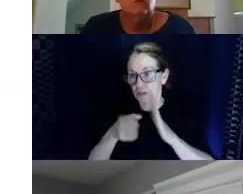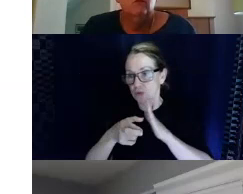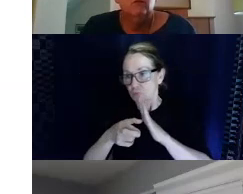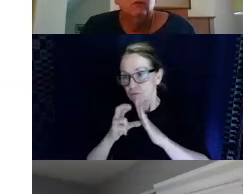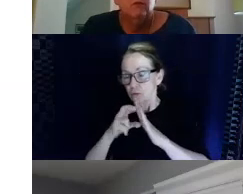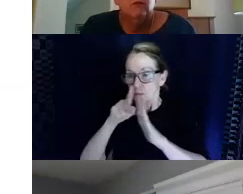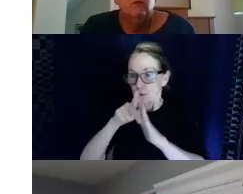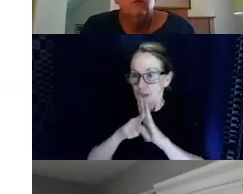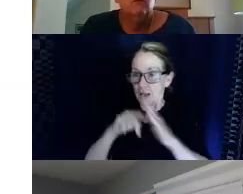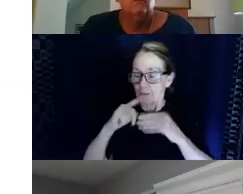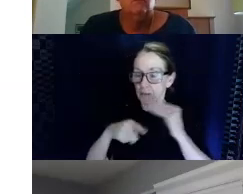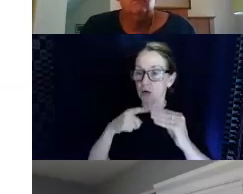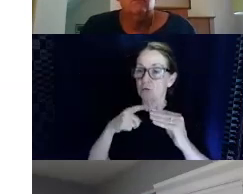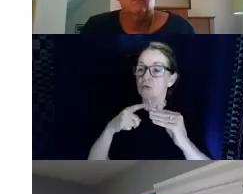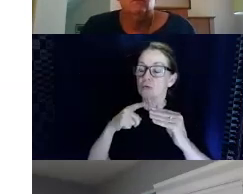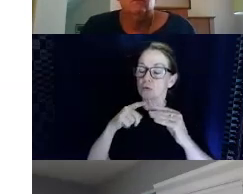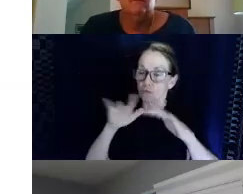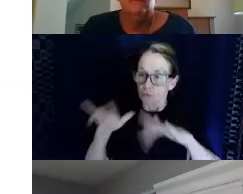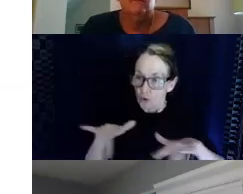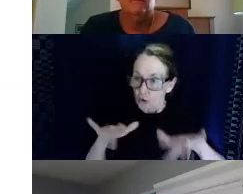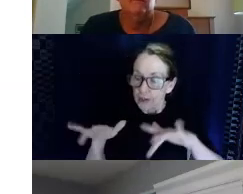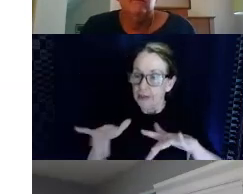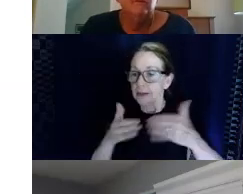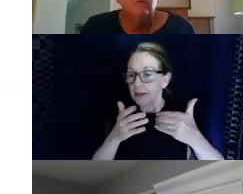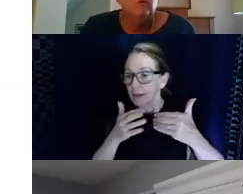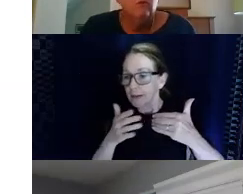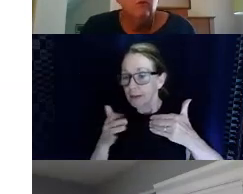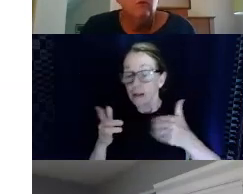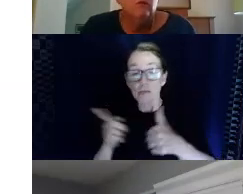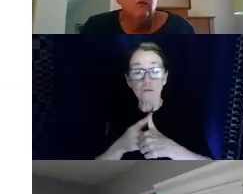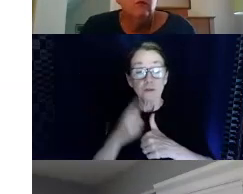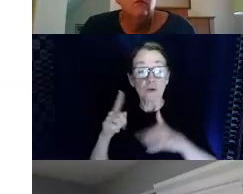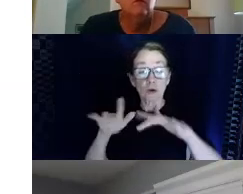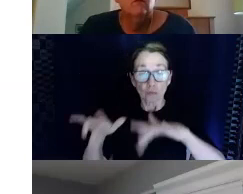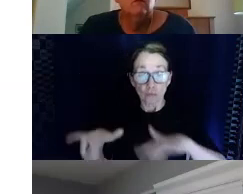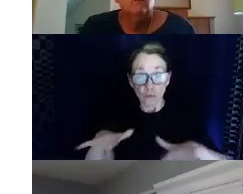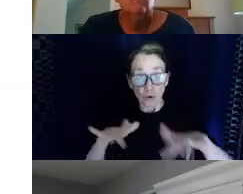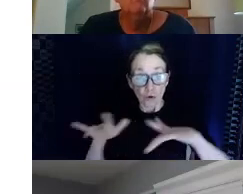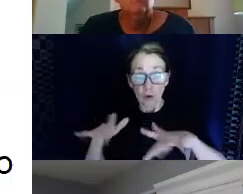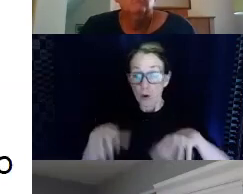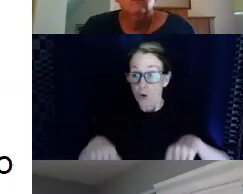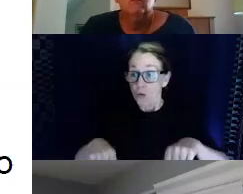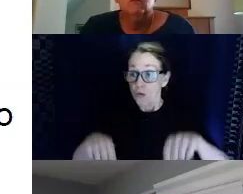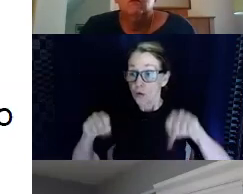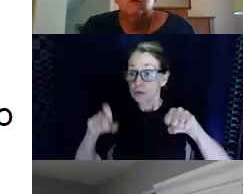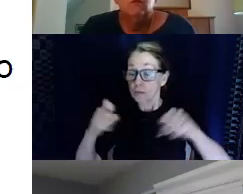STARTING EFFECTIVELY TODAY, JULY 28TH. PLEASE REVIEW THESE POLICIES ABOUT RECORDING THE ZOOM MEETING BELOW.